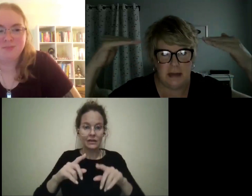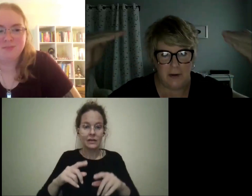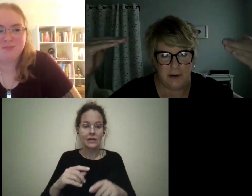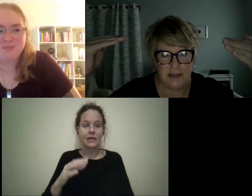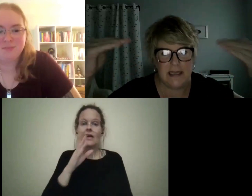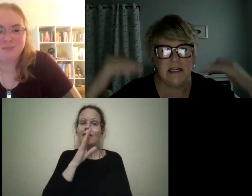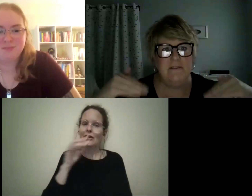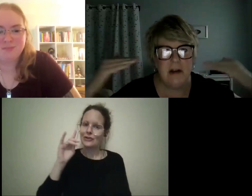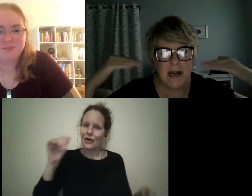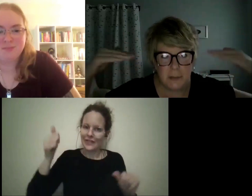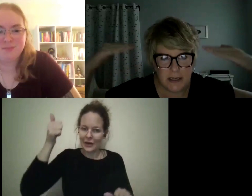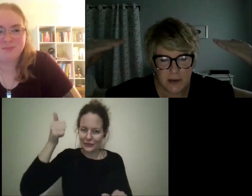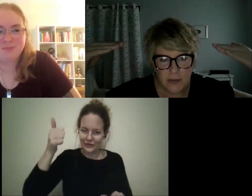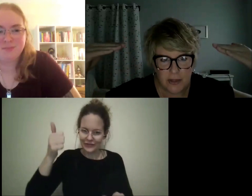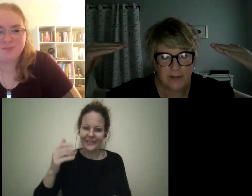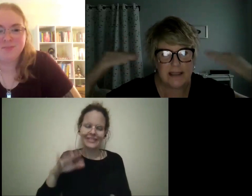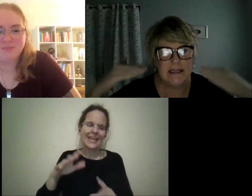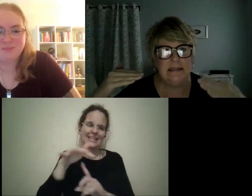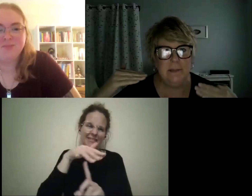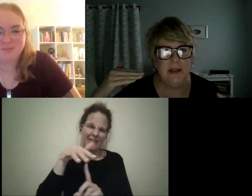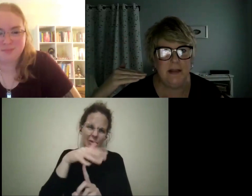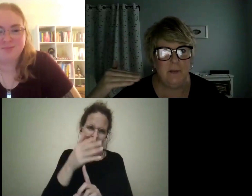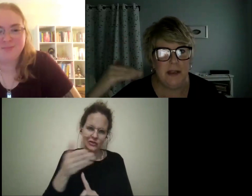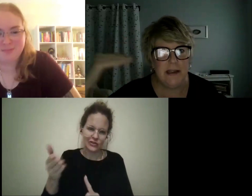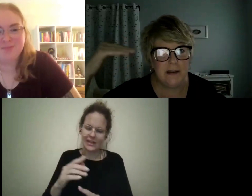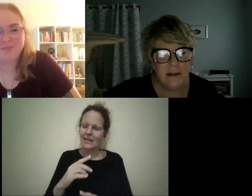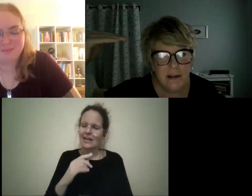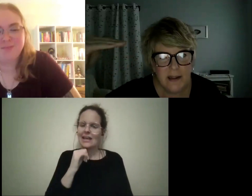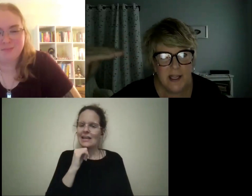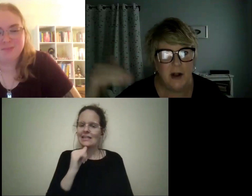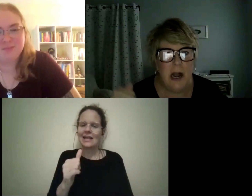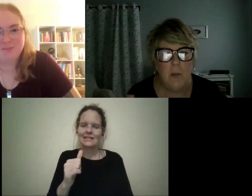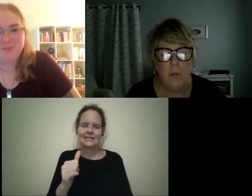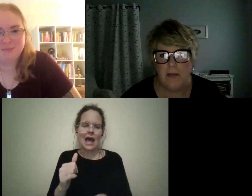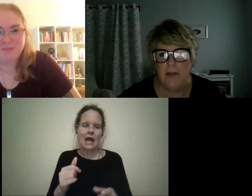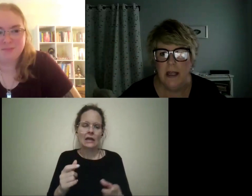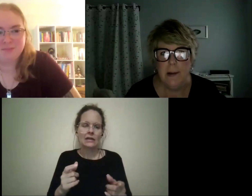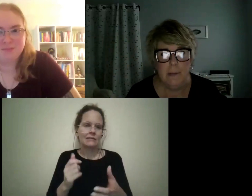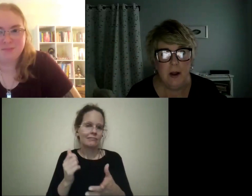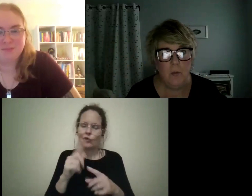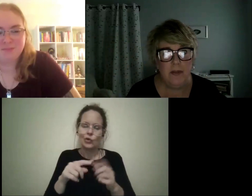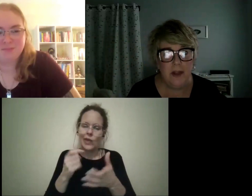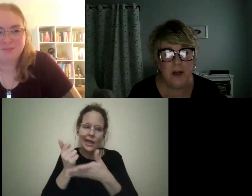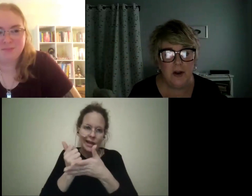louder. That's an environmental thing, that's not something that we can help with. But when